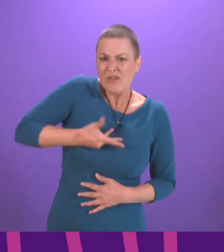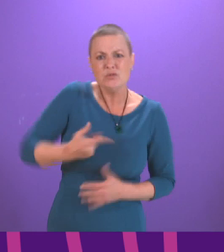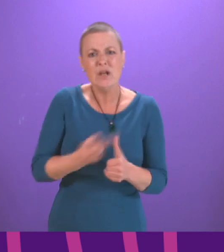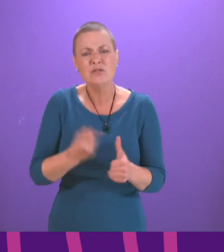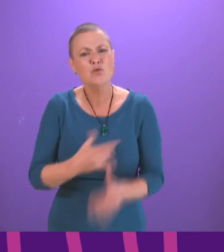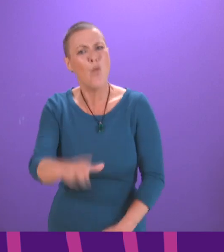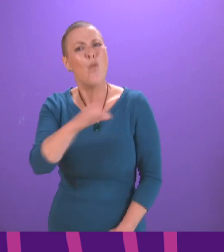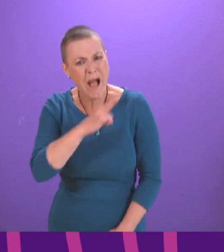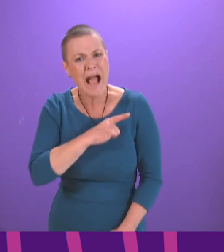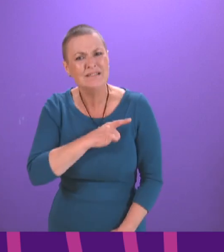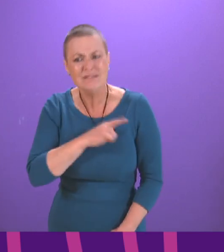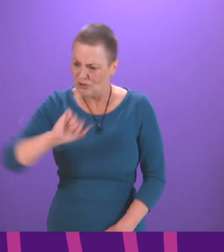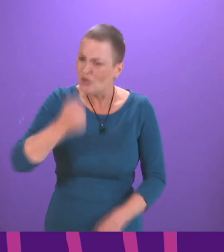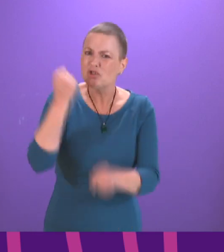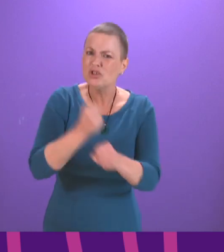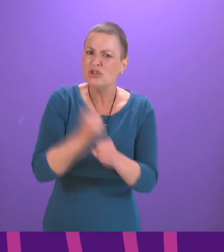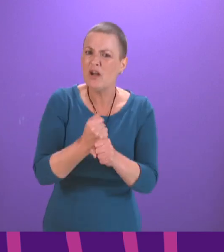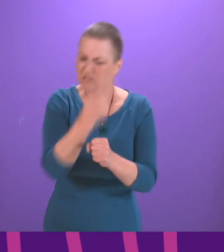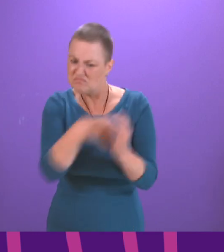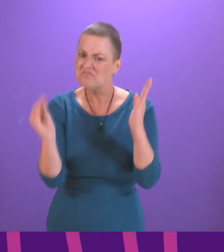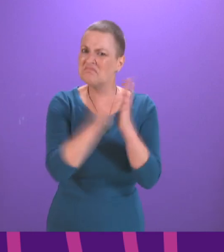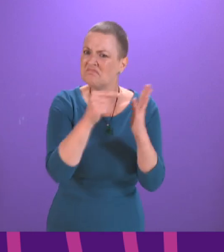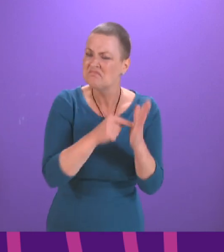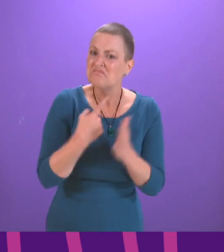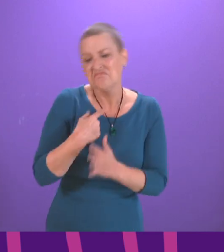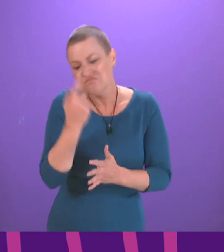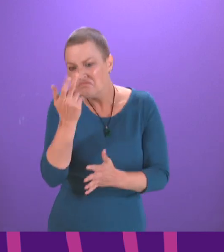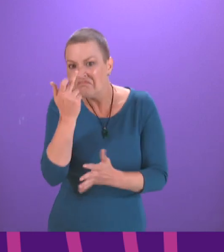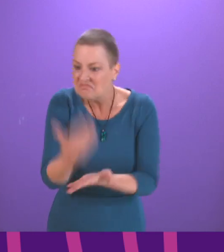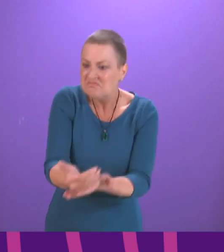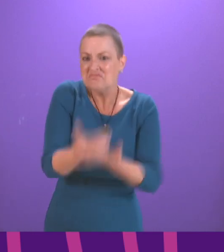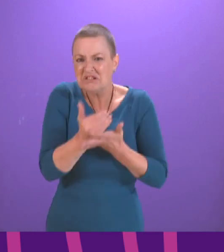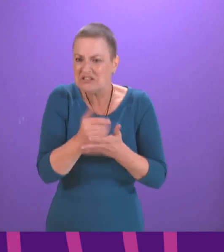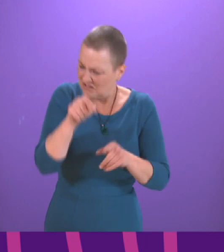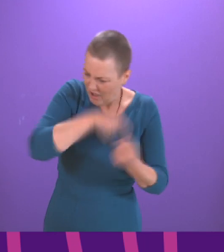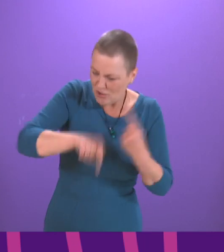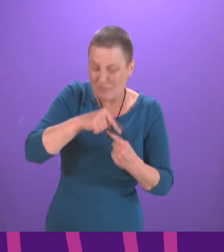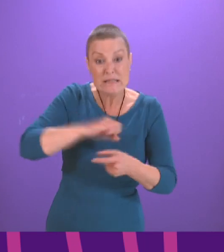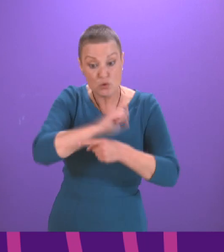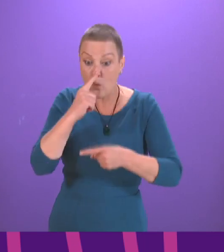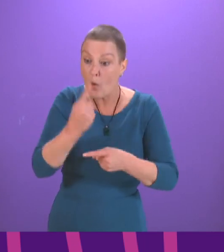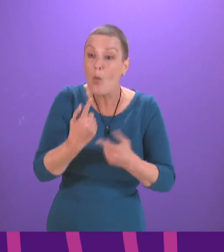Why did the Government apply the precautionary principle to all other areas of the pandemic